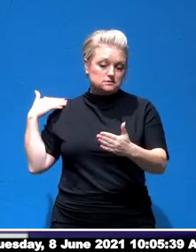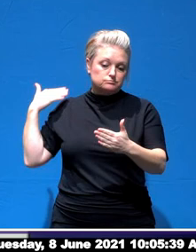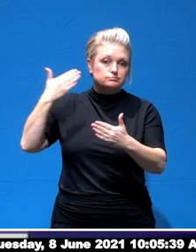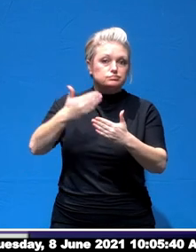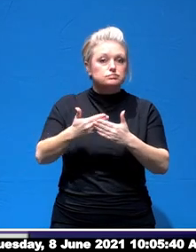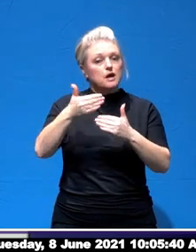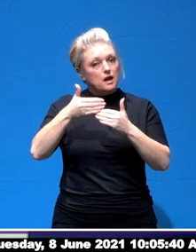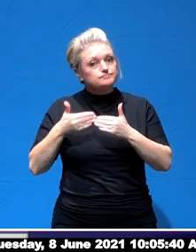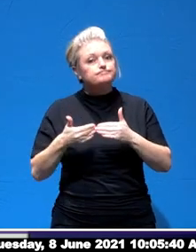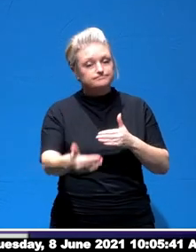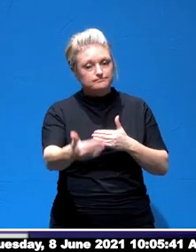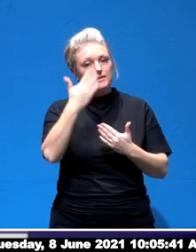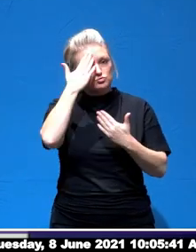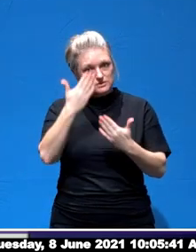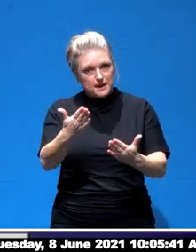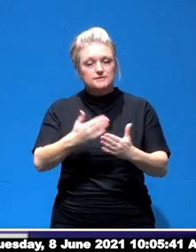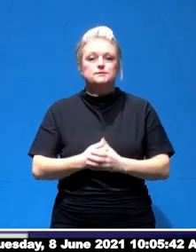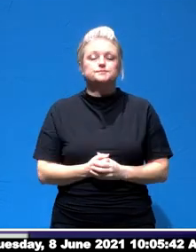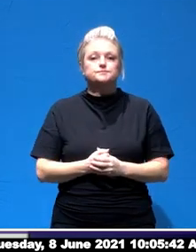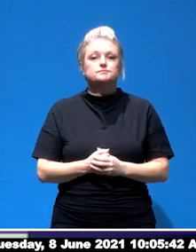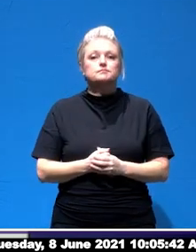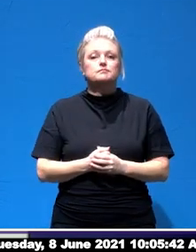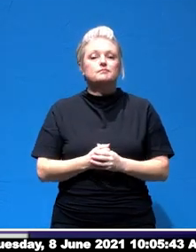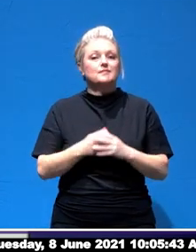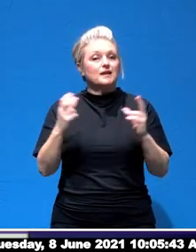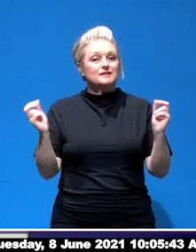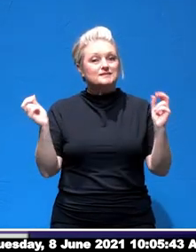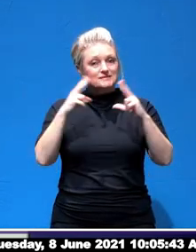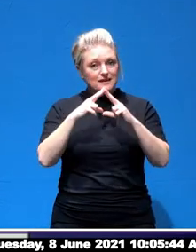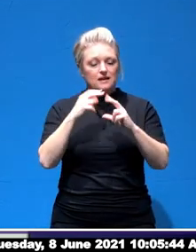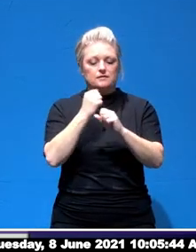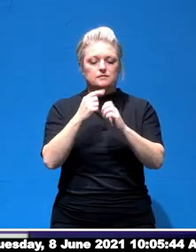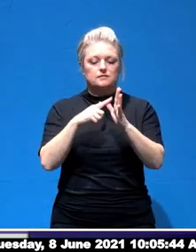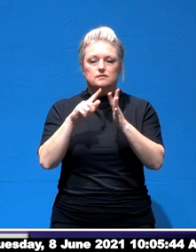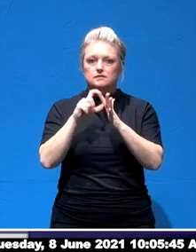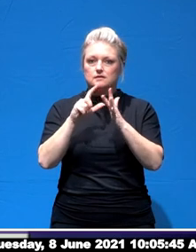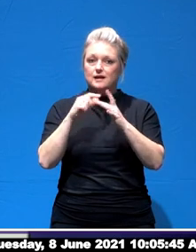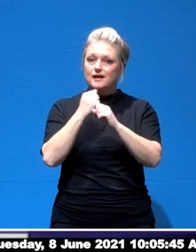We also acknowledge the Gadigal people of the Eora Nation upon whose land I am